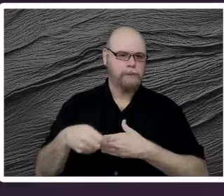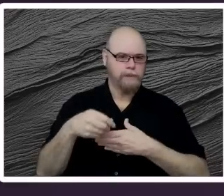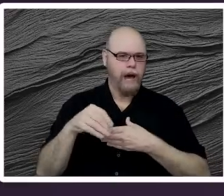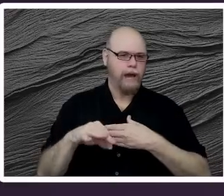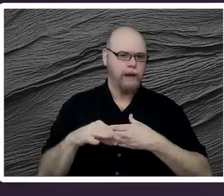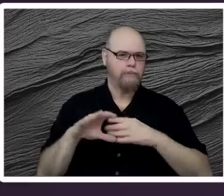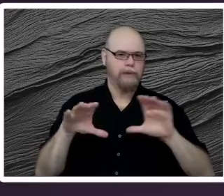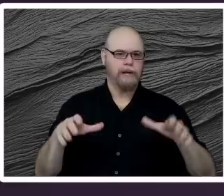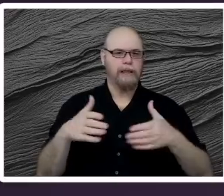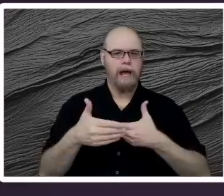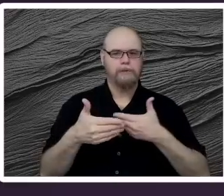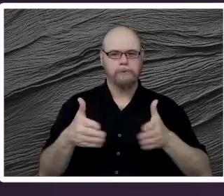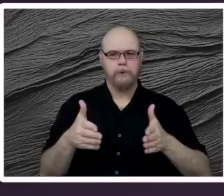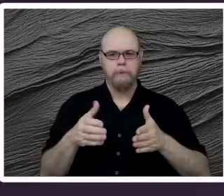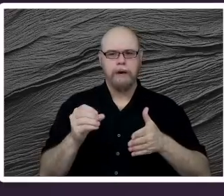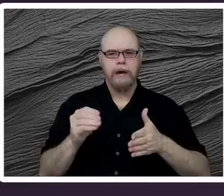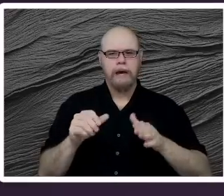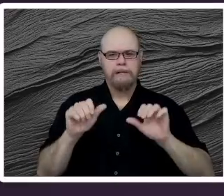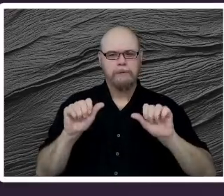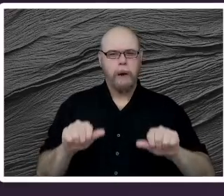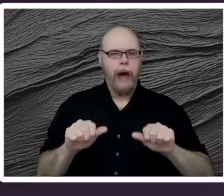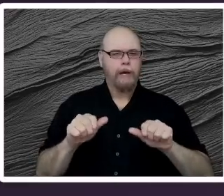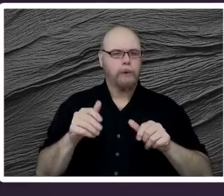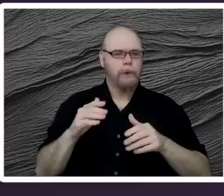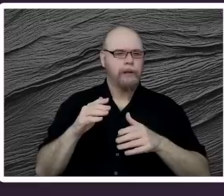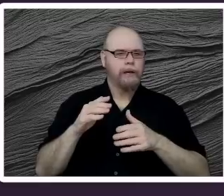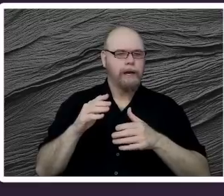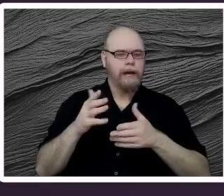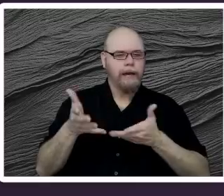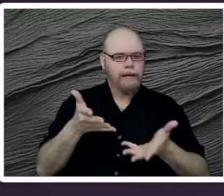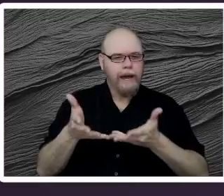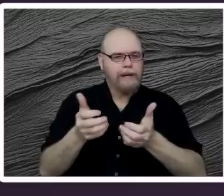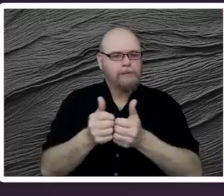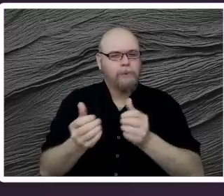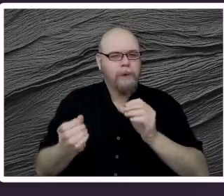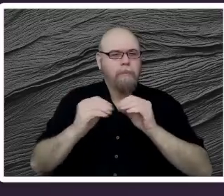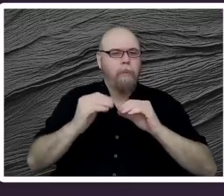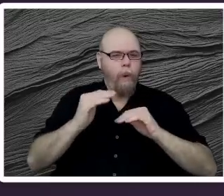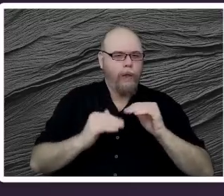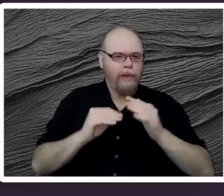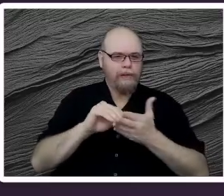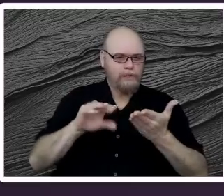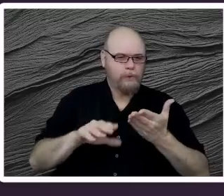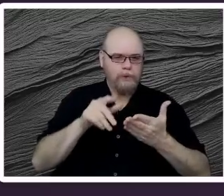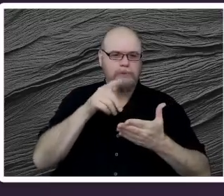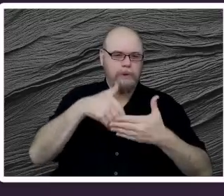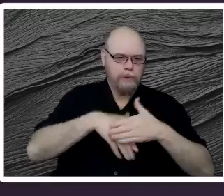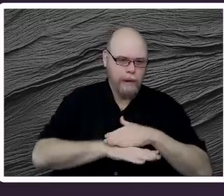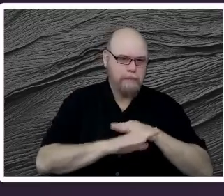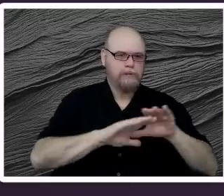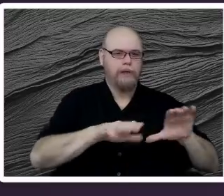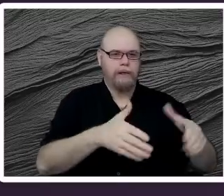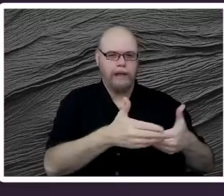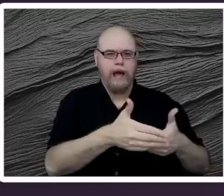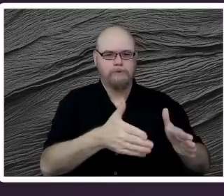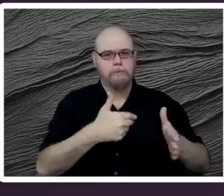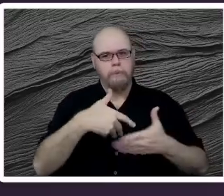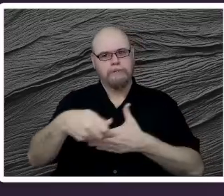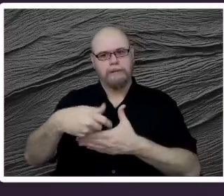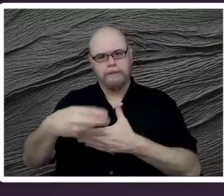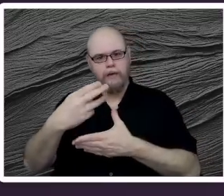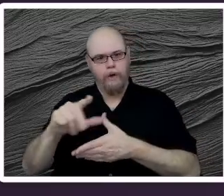to engage more than just those students that just walked through my doors. And with that, I was able